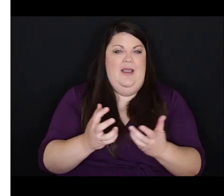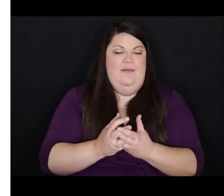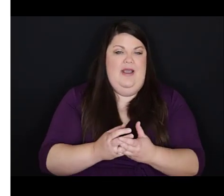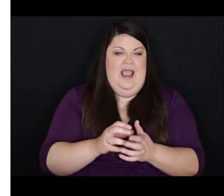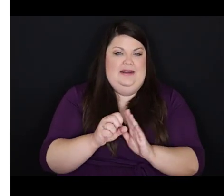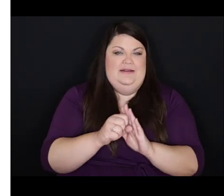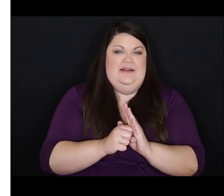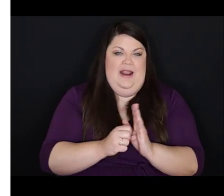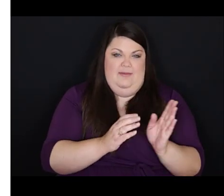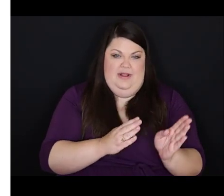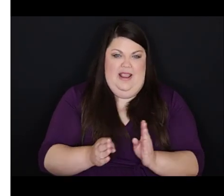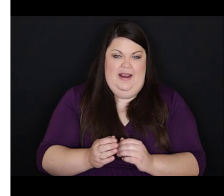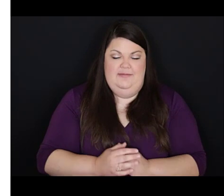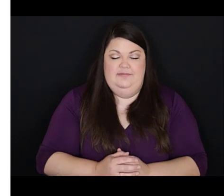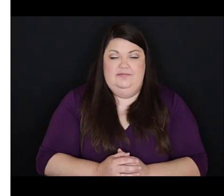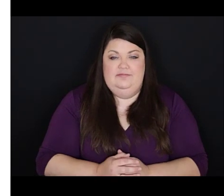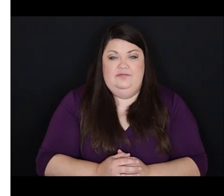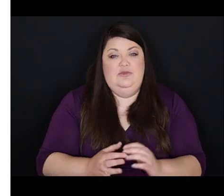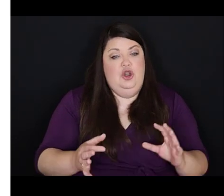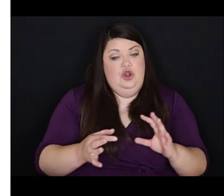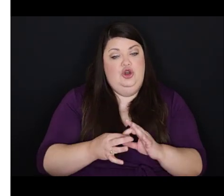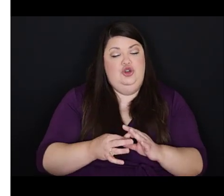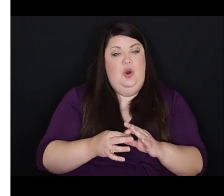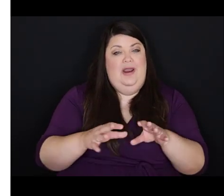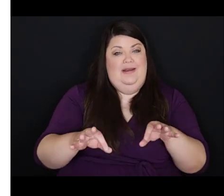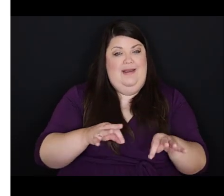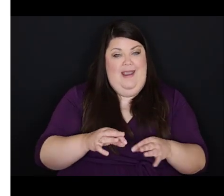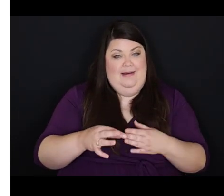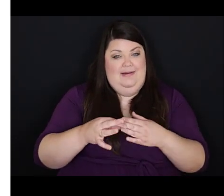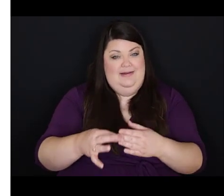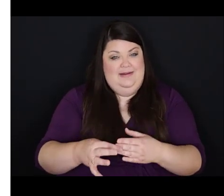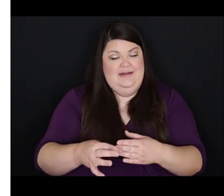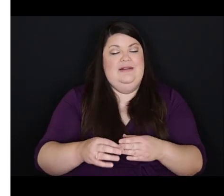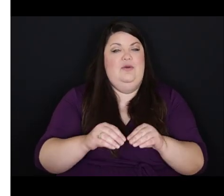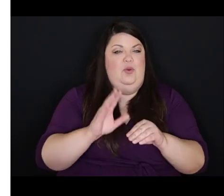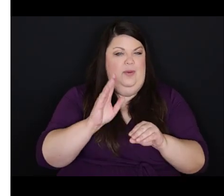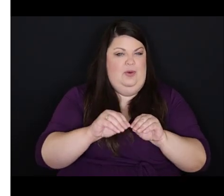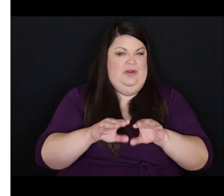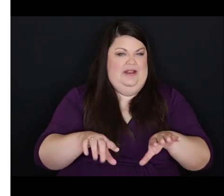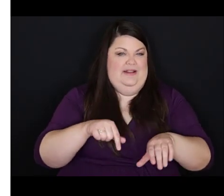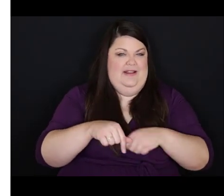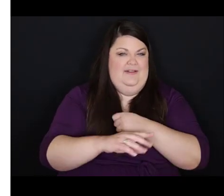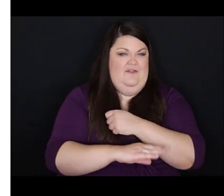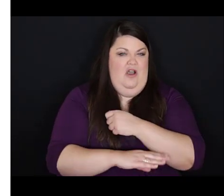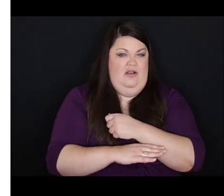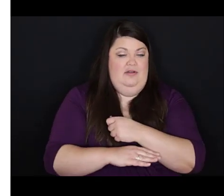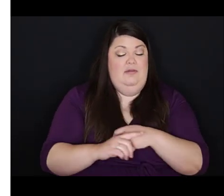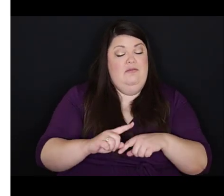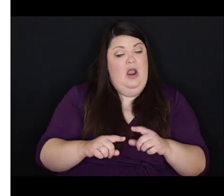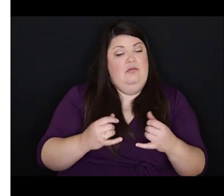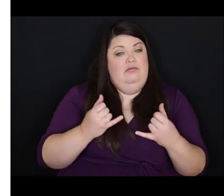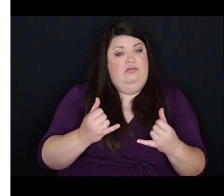Joint guidance is expected to be released this fall. In the meantime, the ICR is a very good